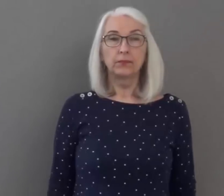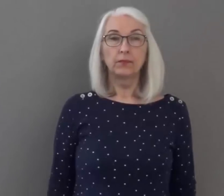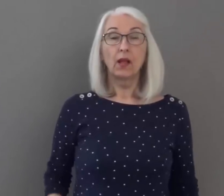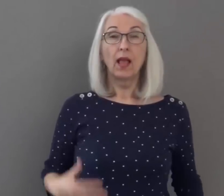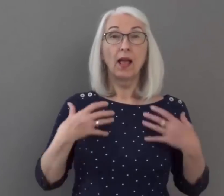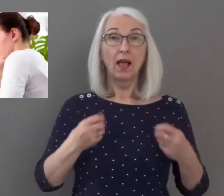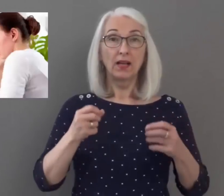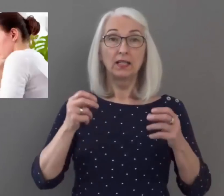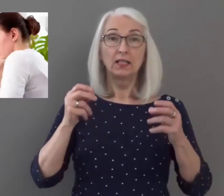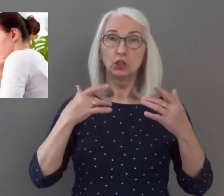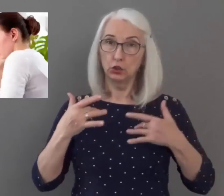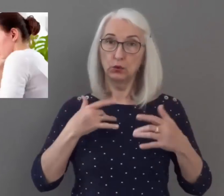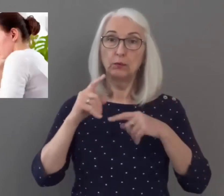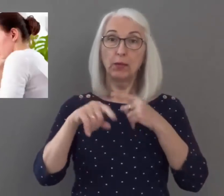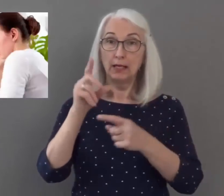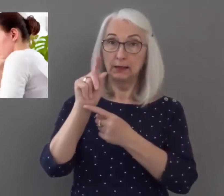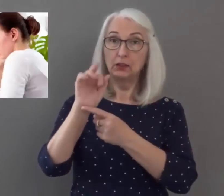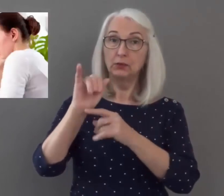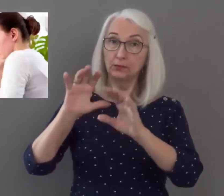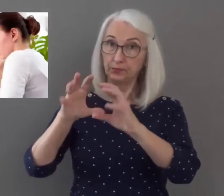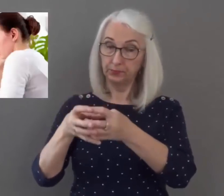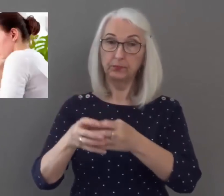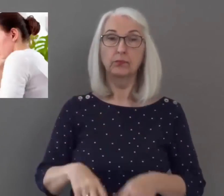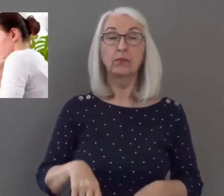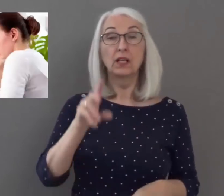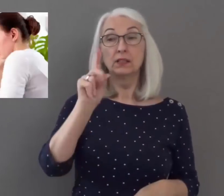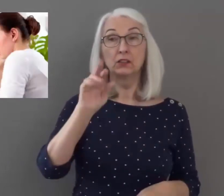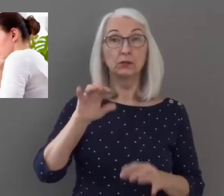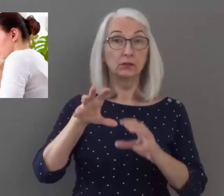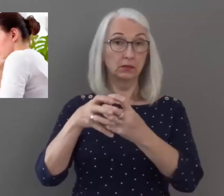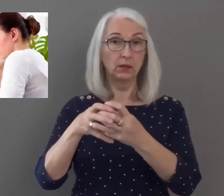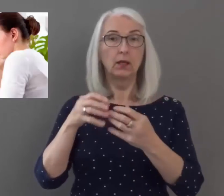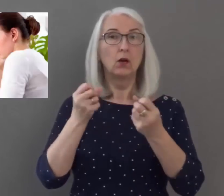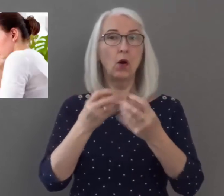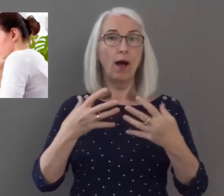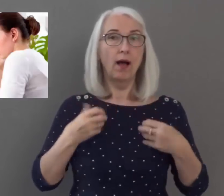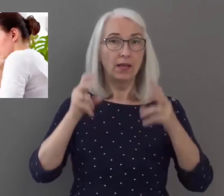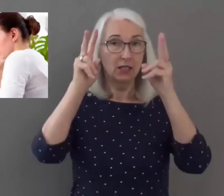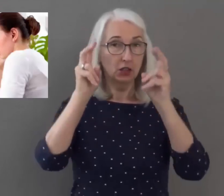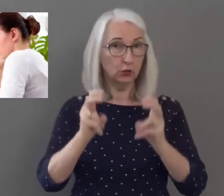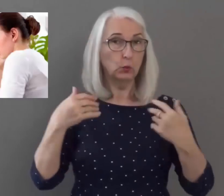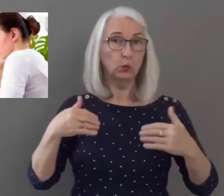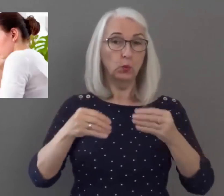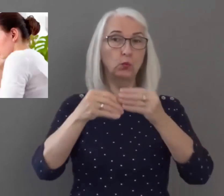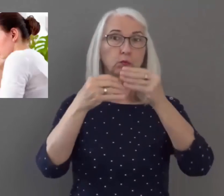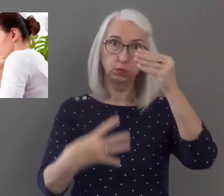Health Concerns about Dairy Products Dairy products cause health issues such as